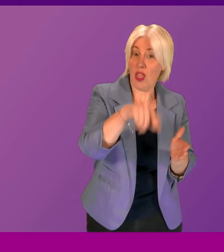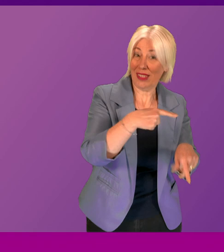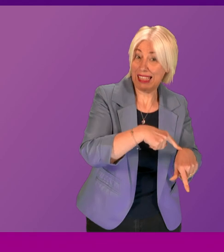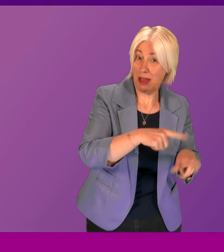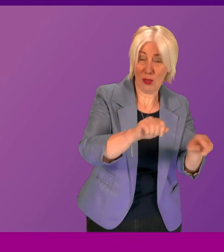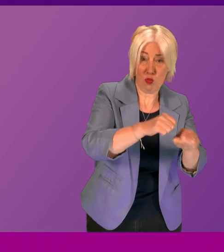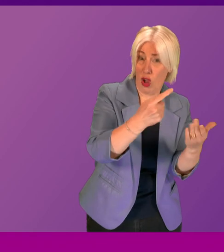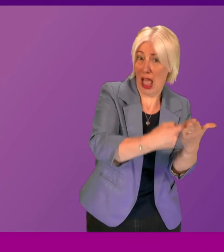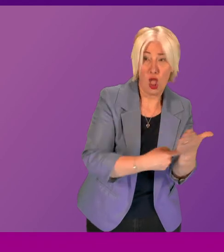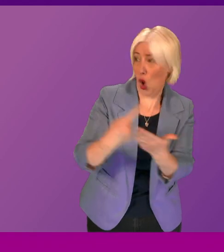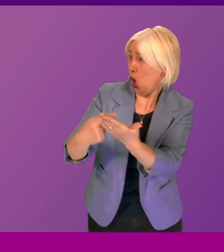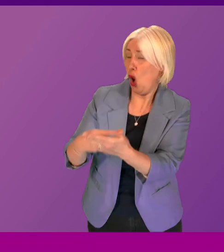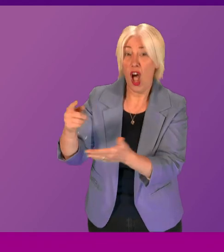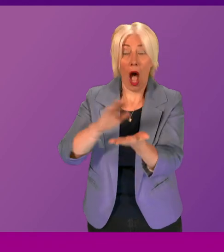and Humza Yousaf broke the law 235,000 times.